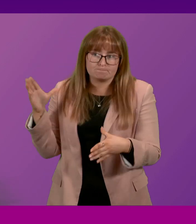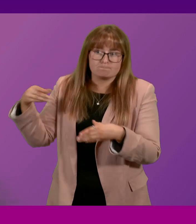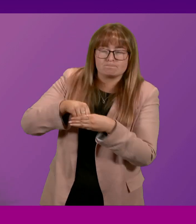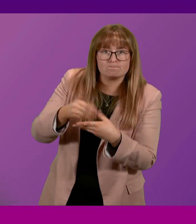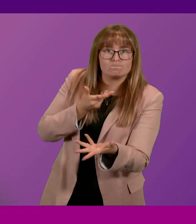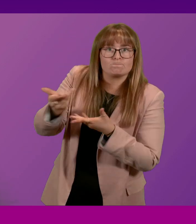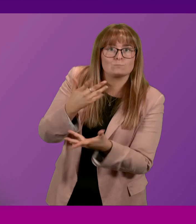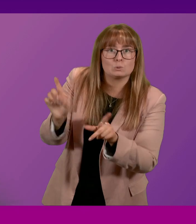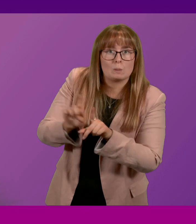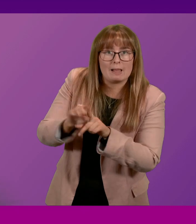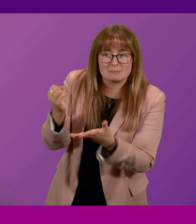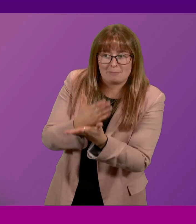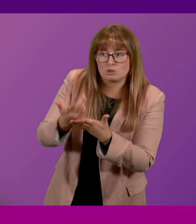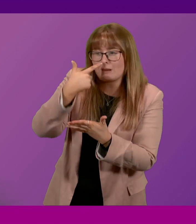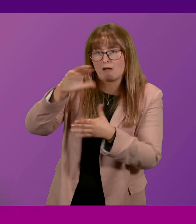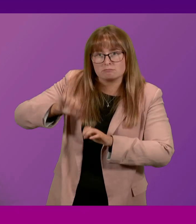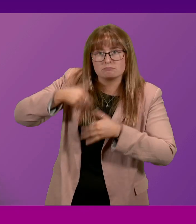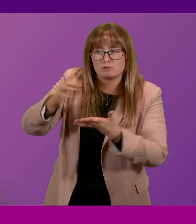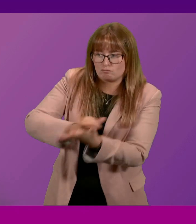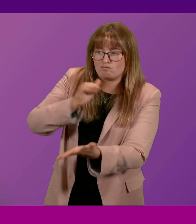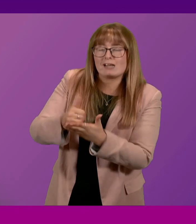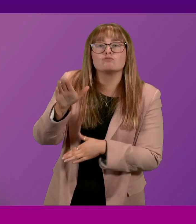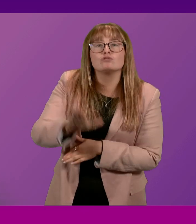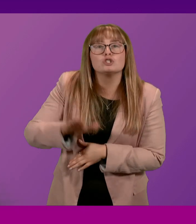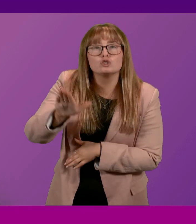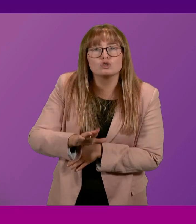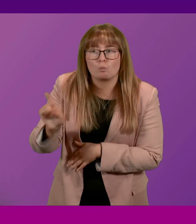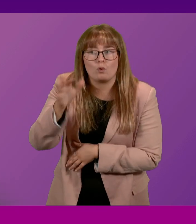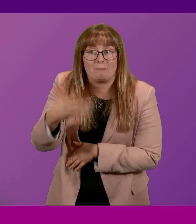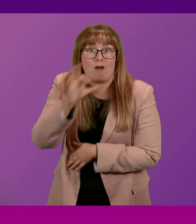to ensure that we can provide exactly the reassurance that Mr Golden has asked of me,